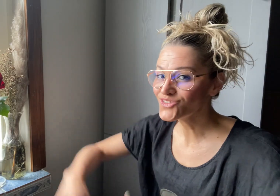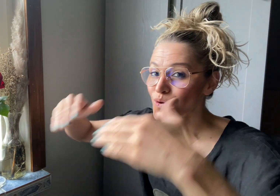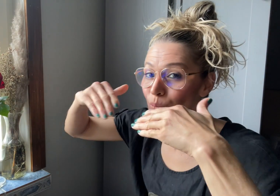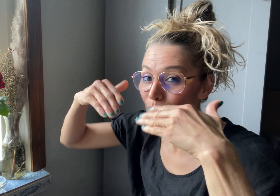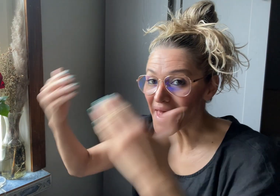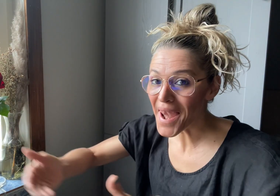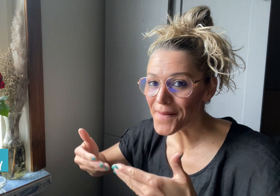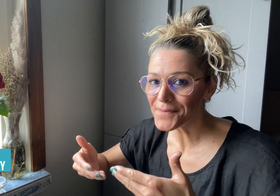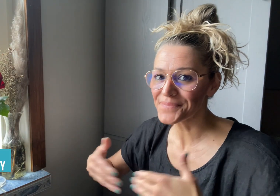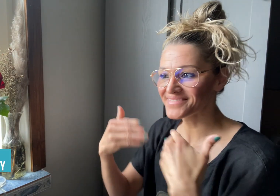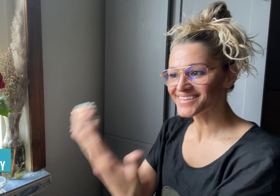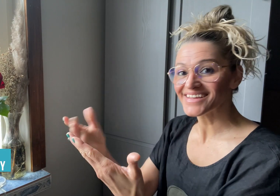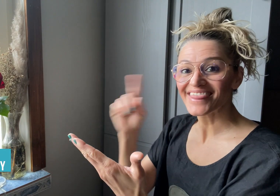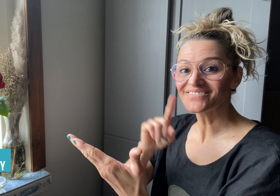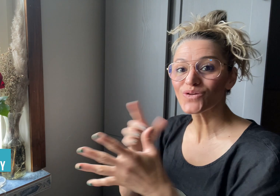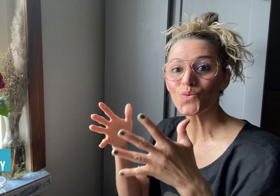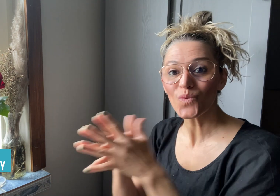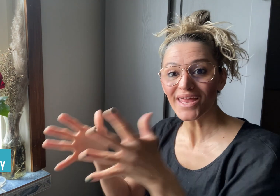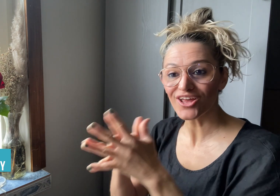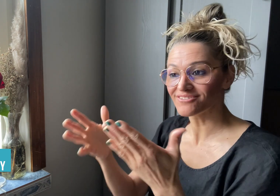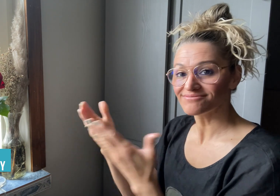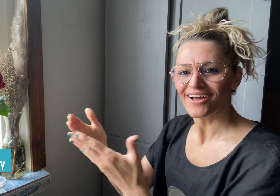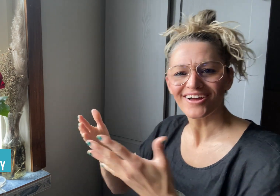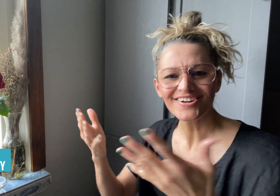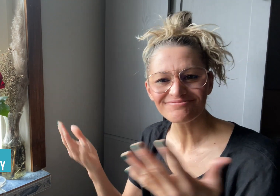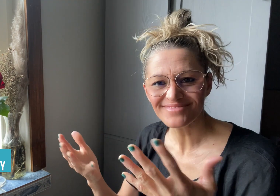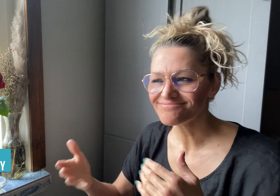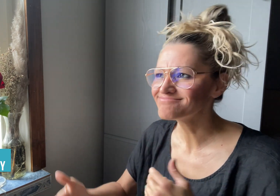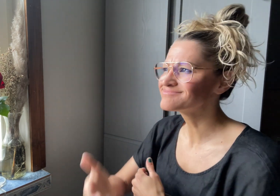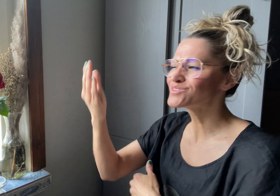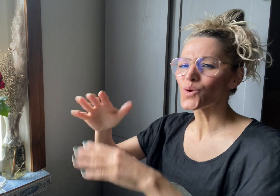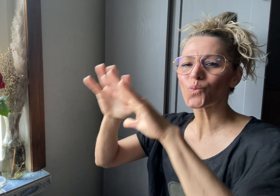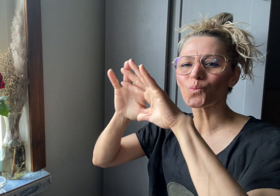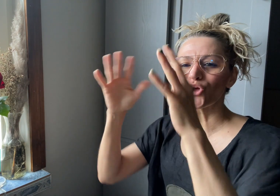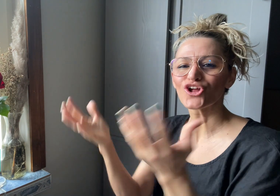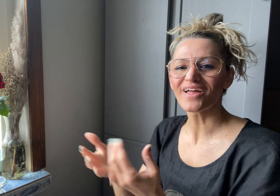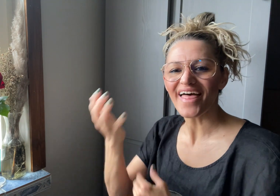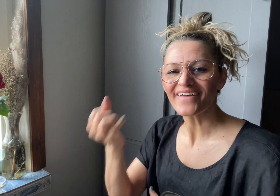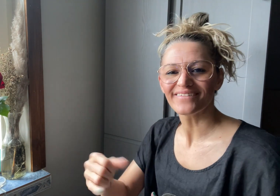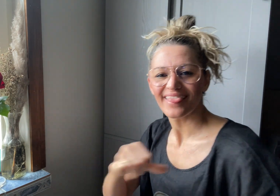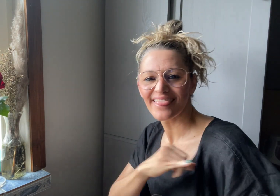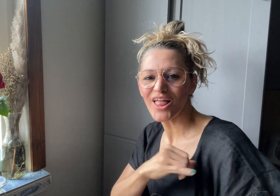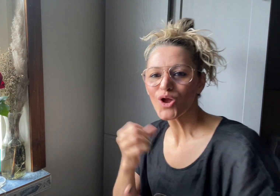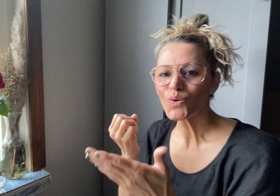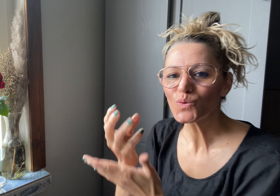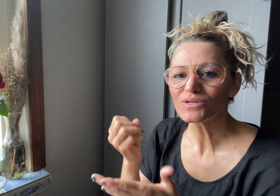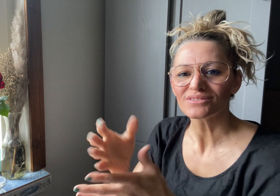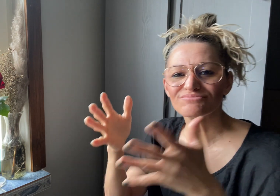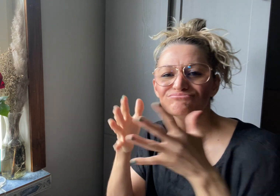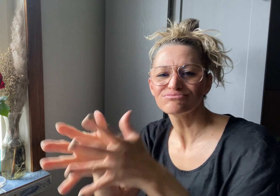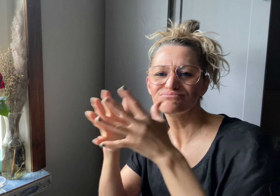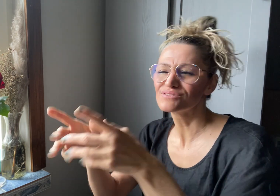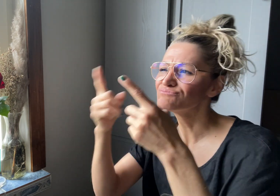Welcome to DeafWire where we share interesting news stories